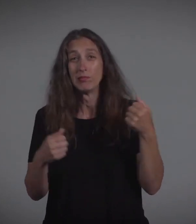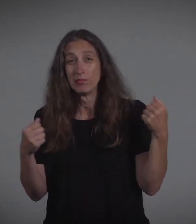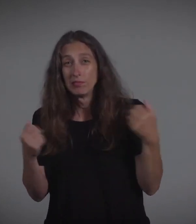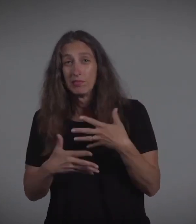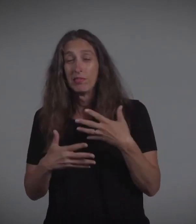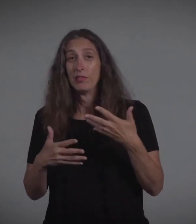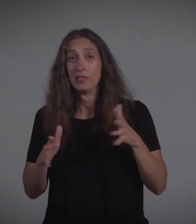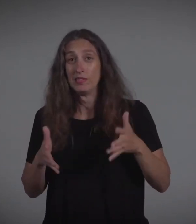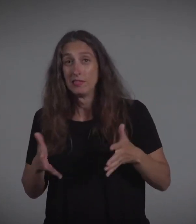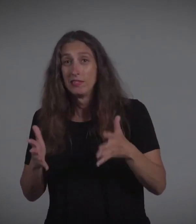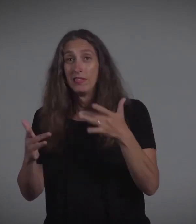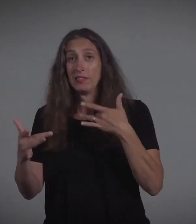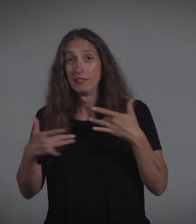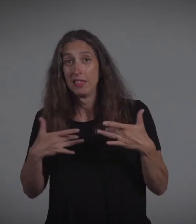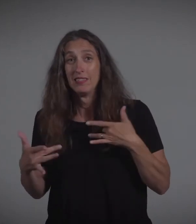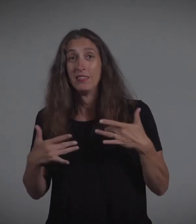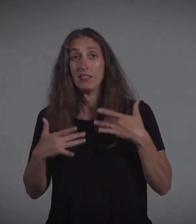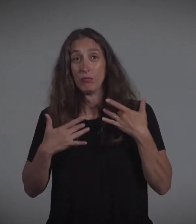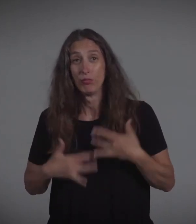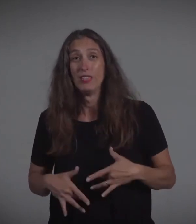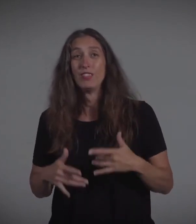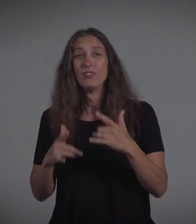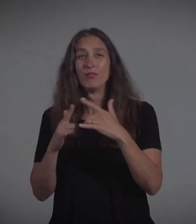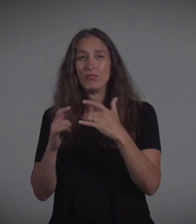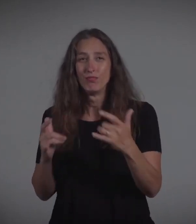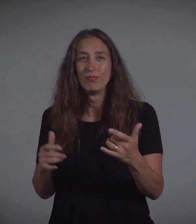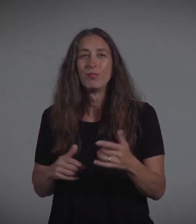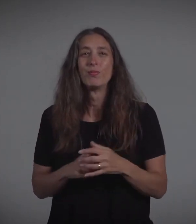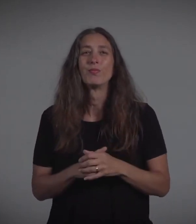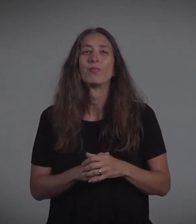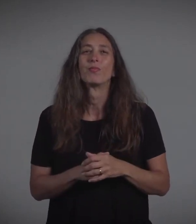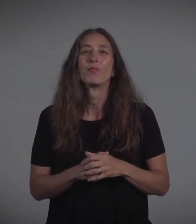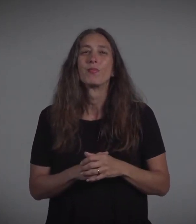and stress, nervousness, anxiety, depression.